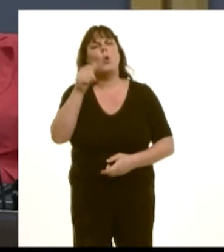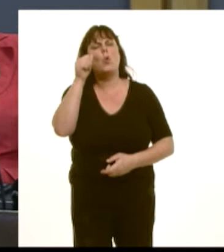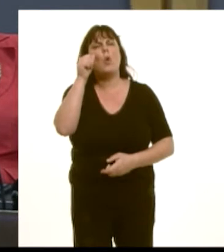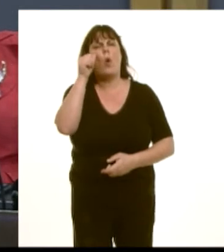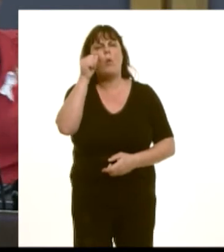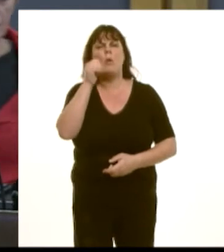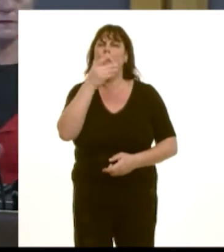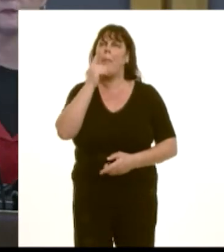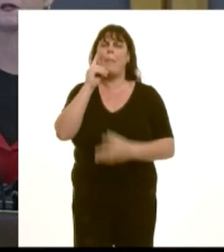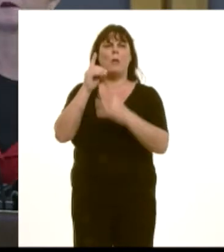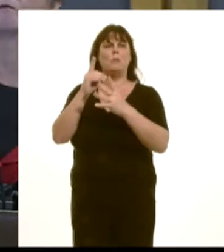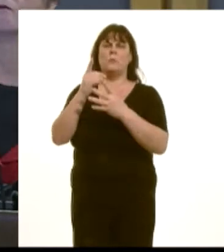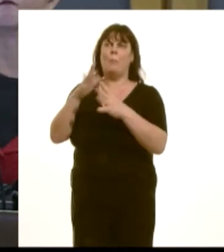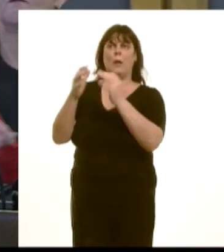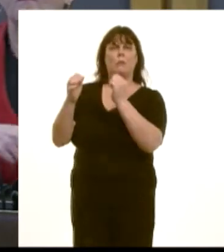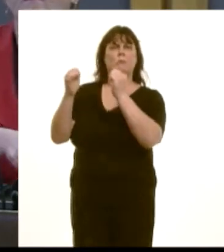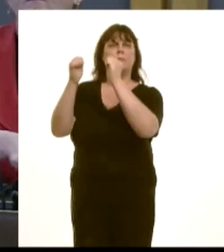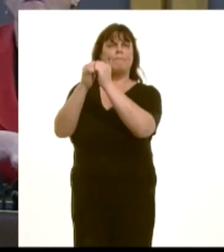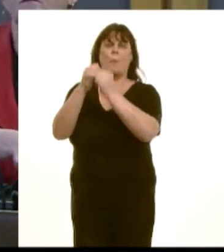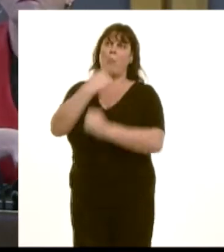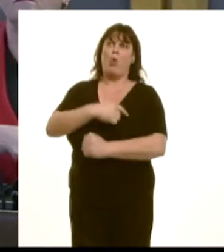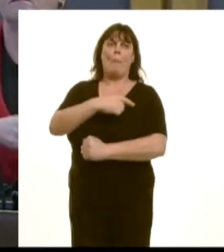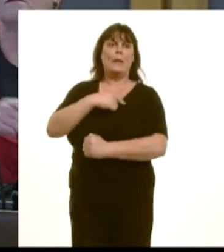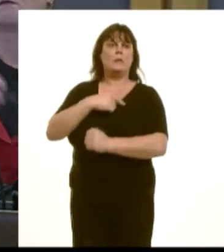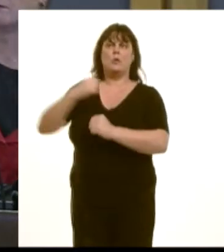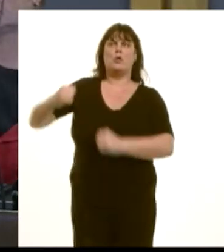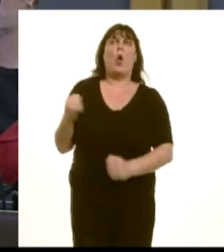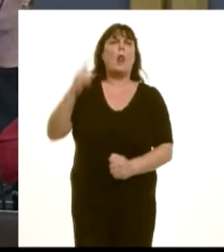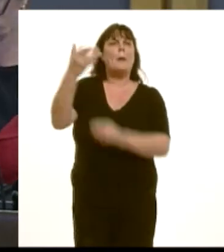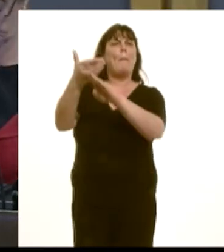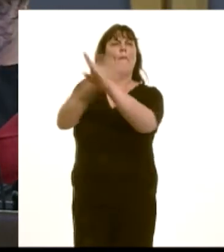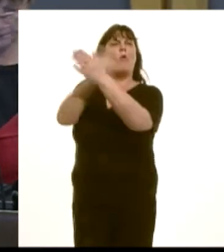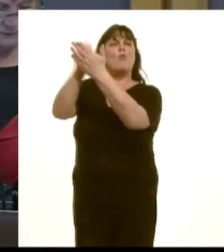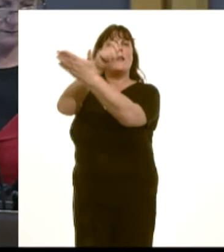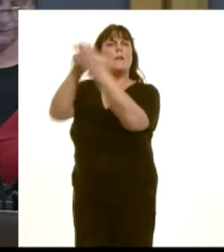in Scotland ahead of the referendum has completely changed the game. While you were standing